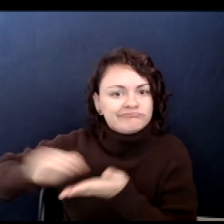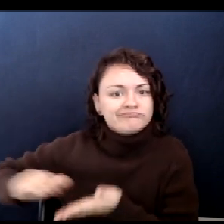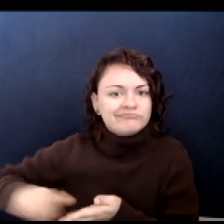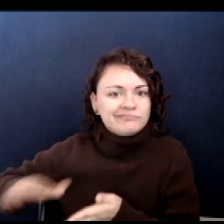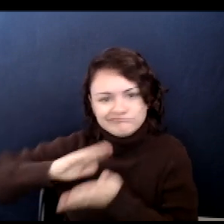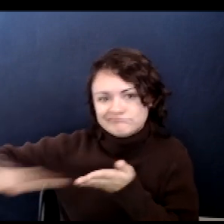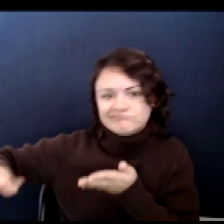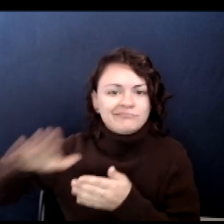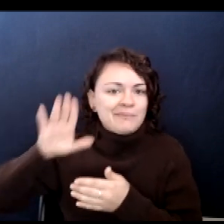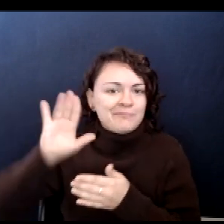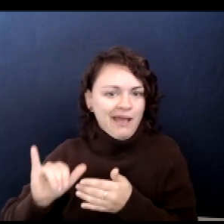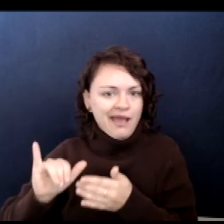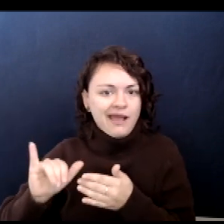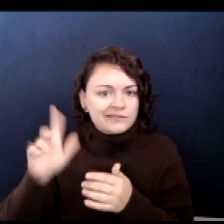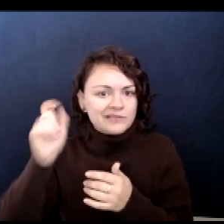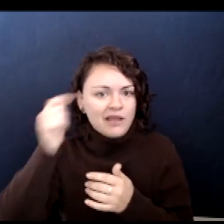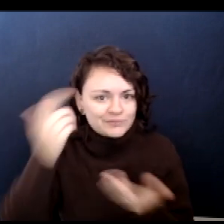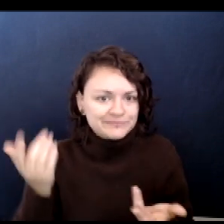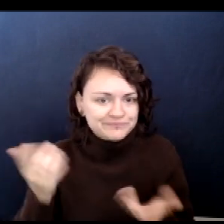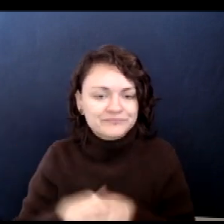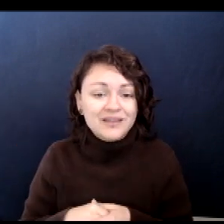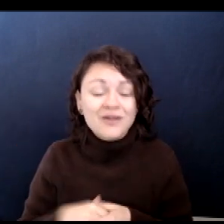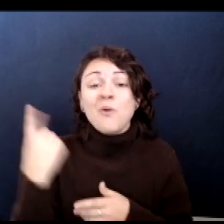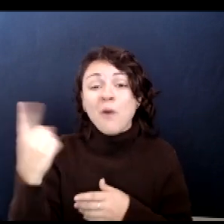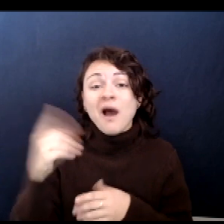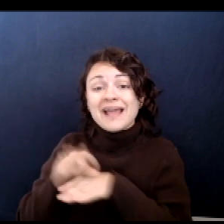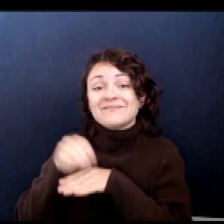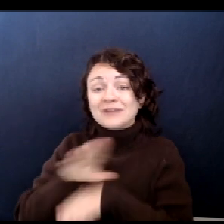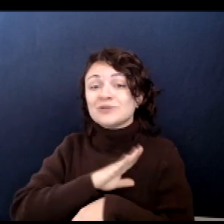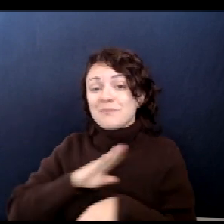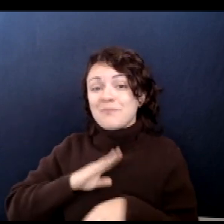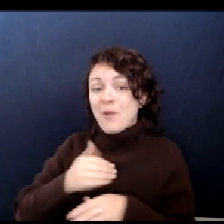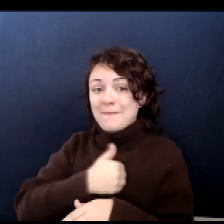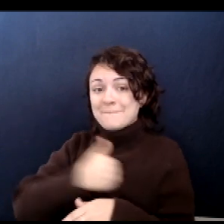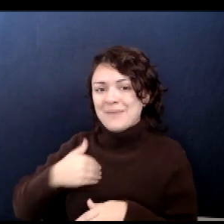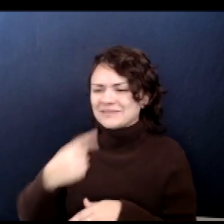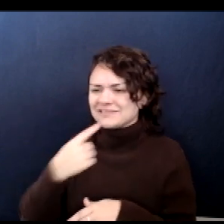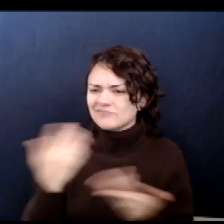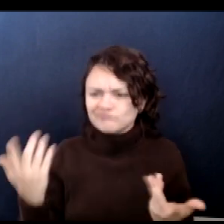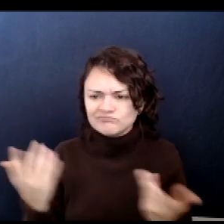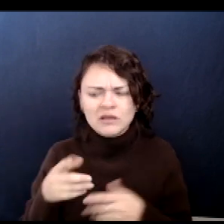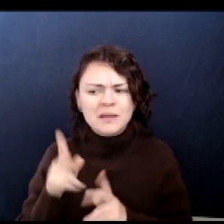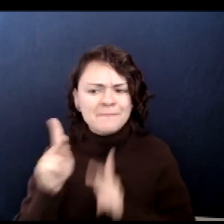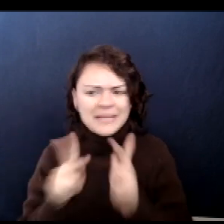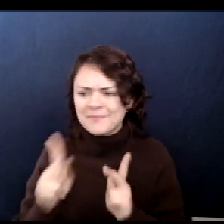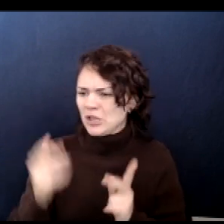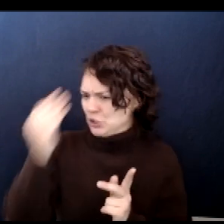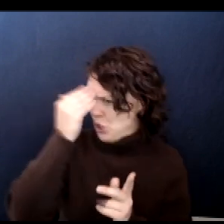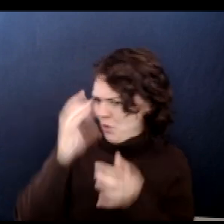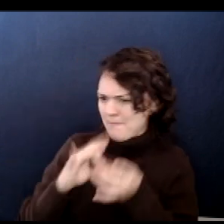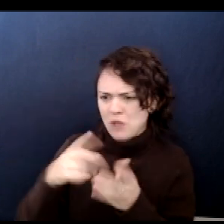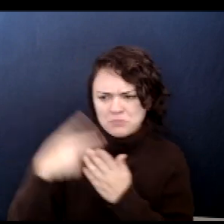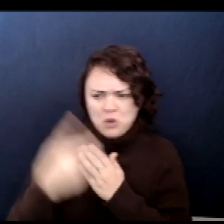where advisory board members said whether people know about the services or not, they are not built for them.